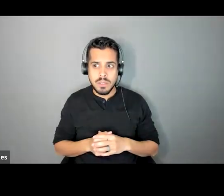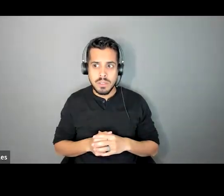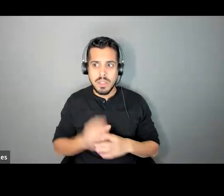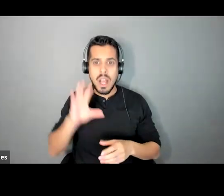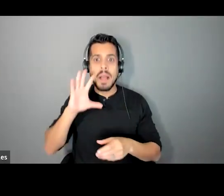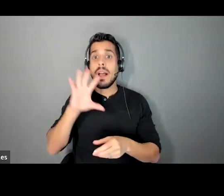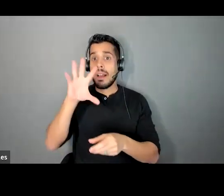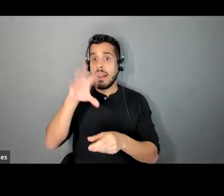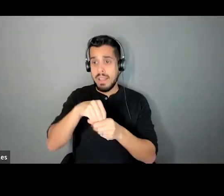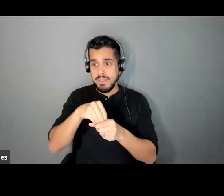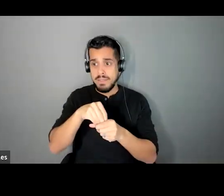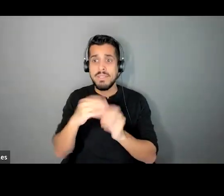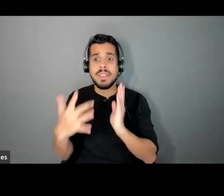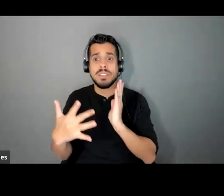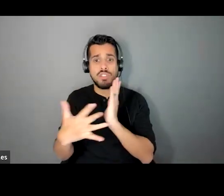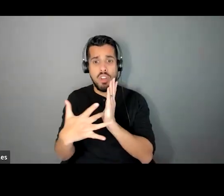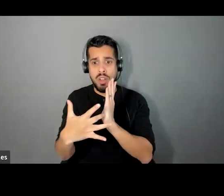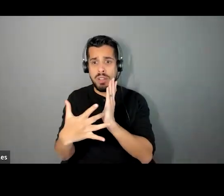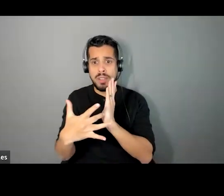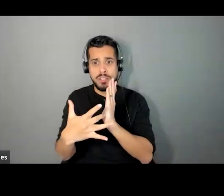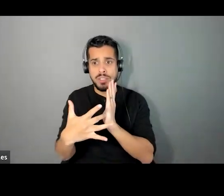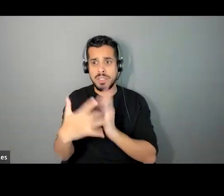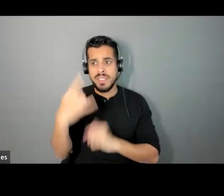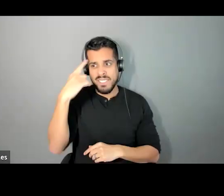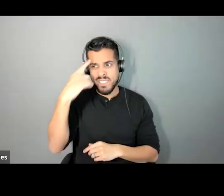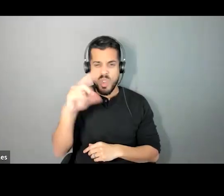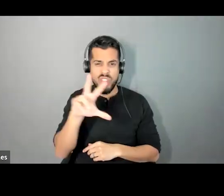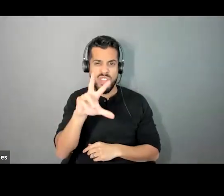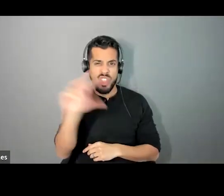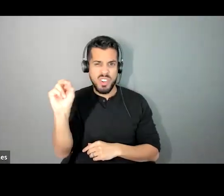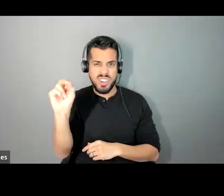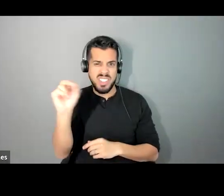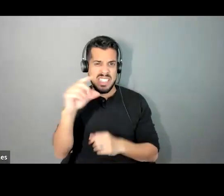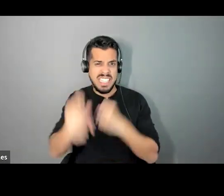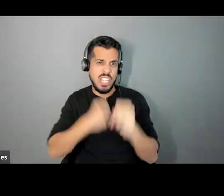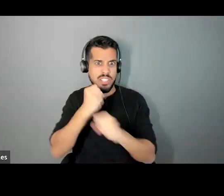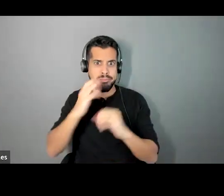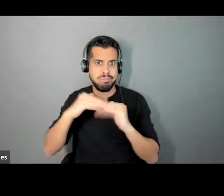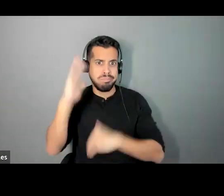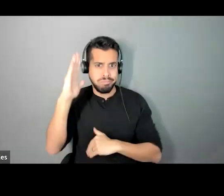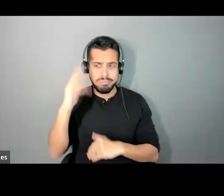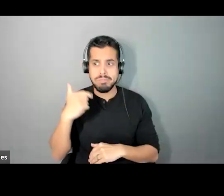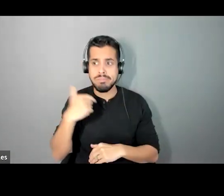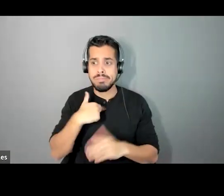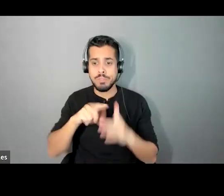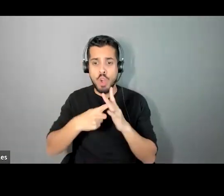Uh... been in technology for, uh... 30 plus years now. I started out as a computer programmer,